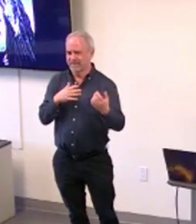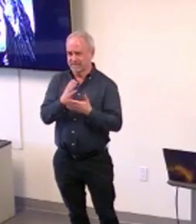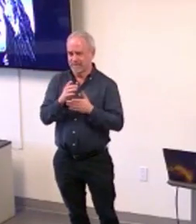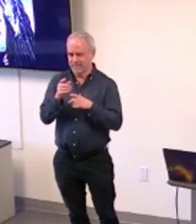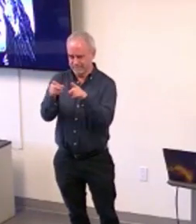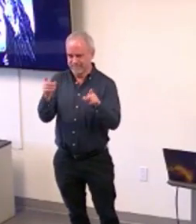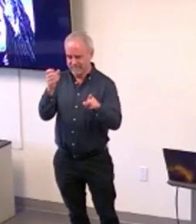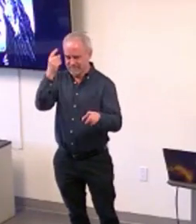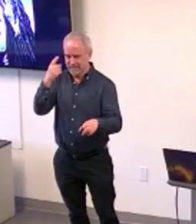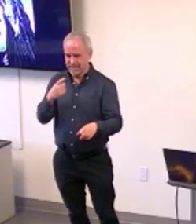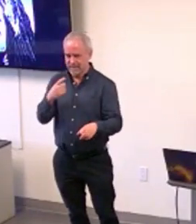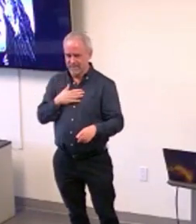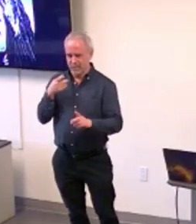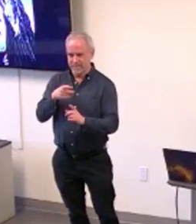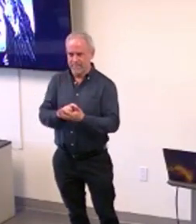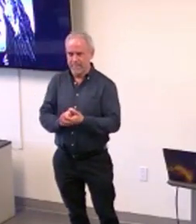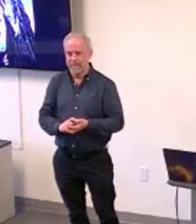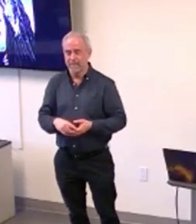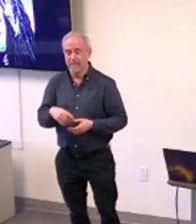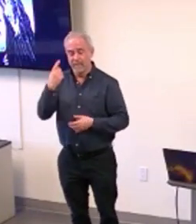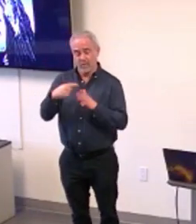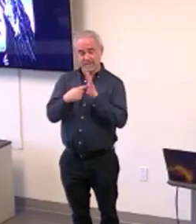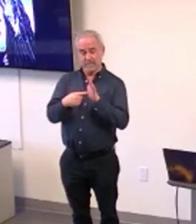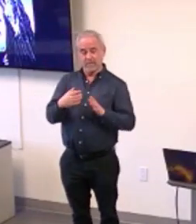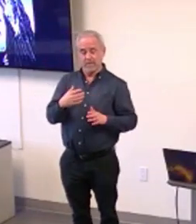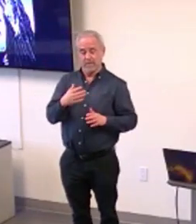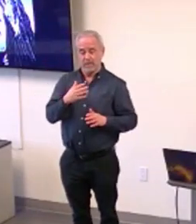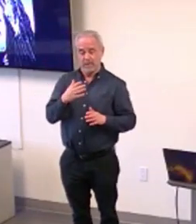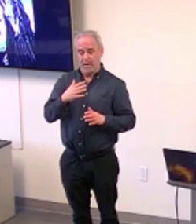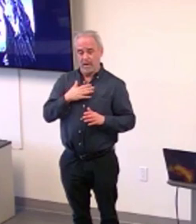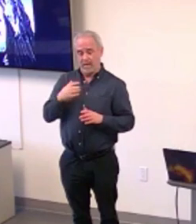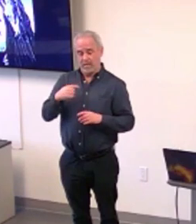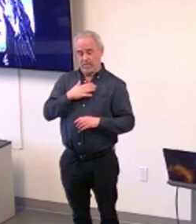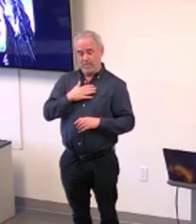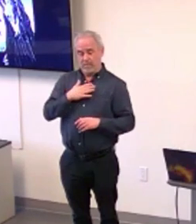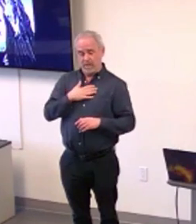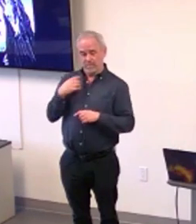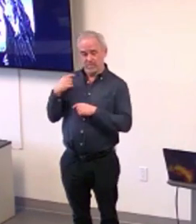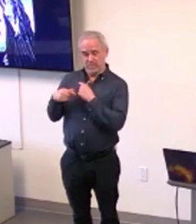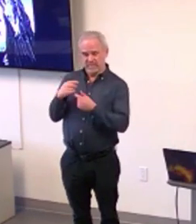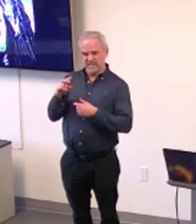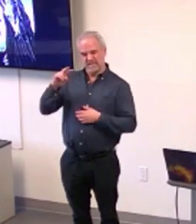One example is I'm a second-generation reader. Second and a half generation reader, right?